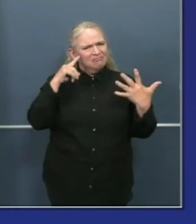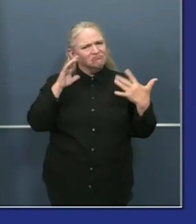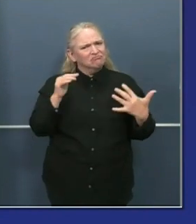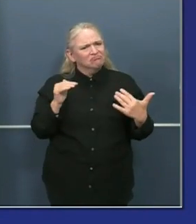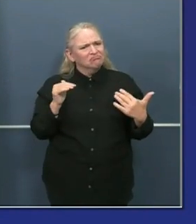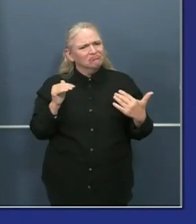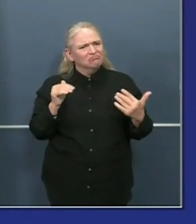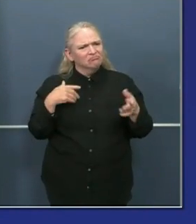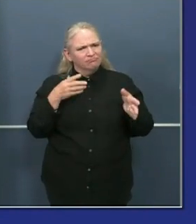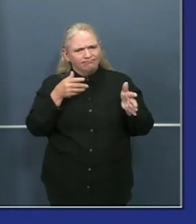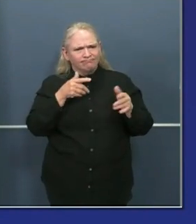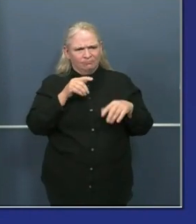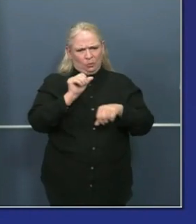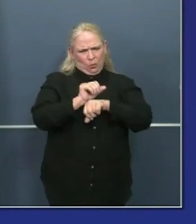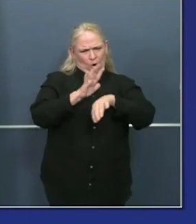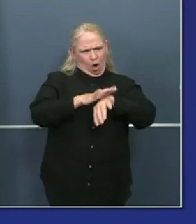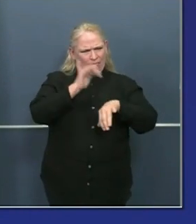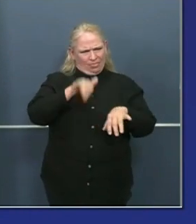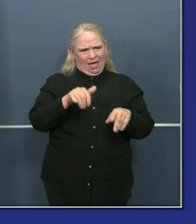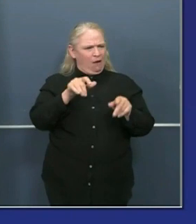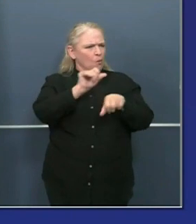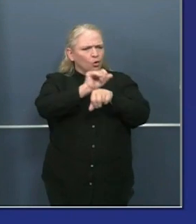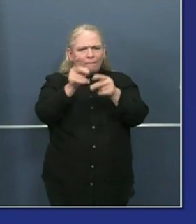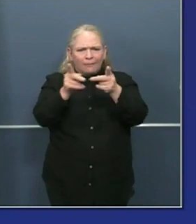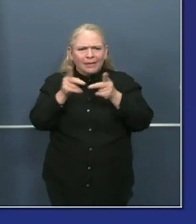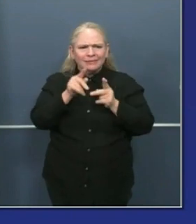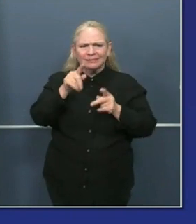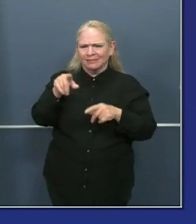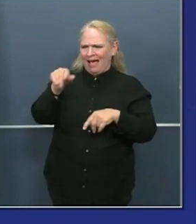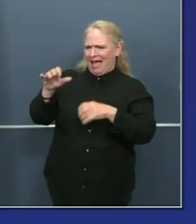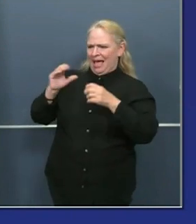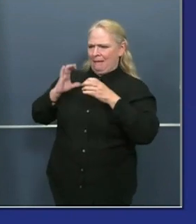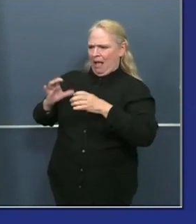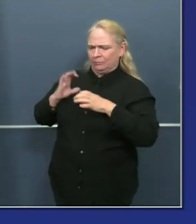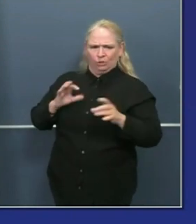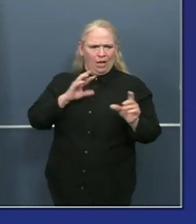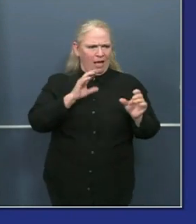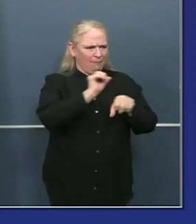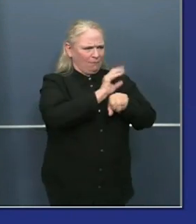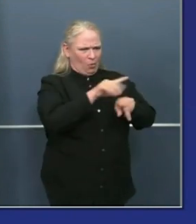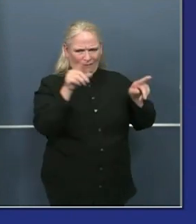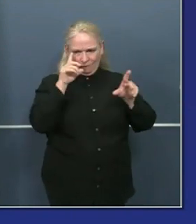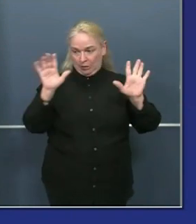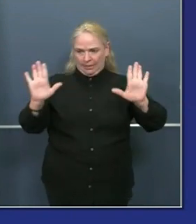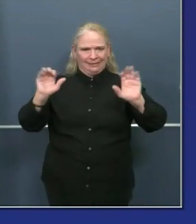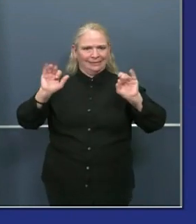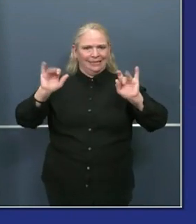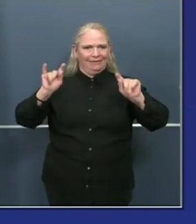PUT UP SO IT'S VISIBLE. SO PEOPLE HAVE ACCESS TO PHHSICAL